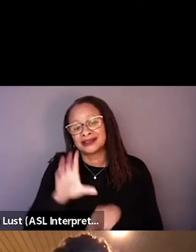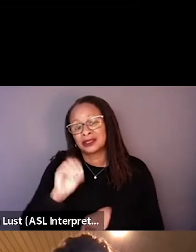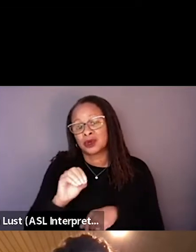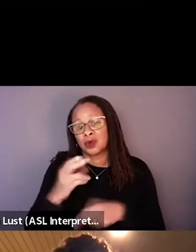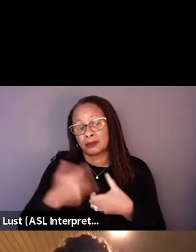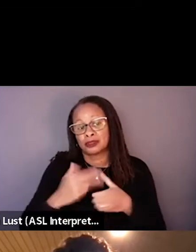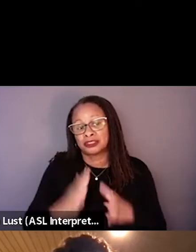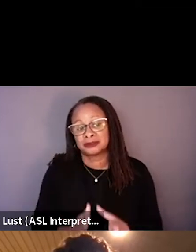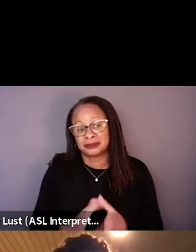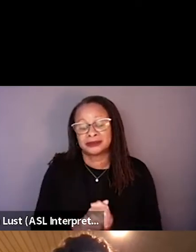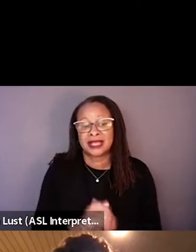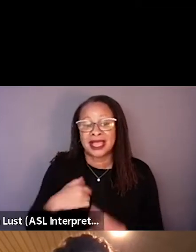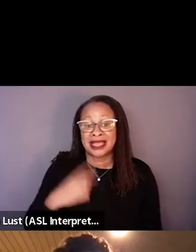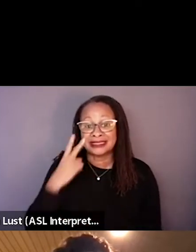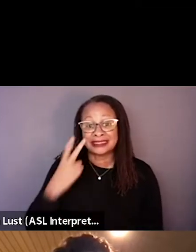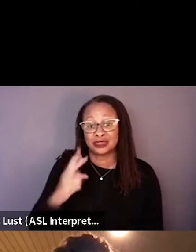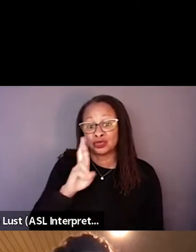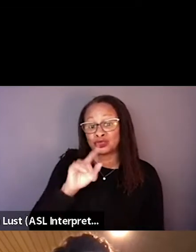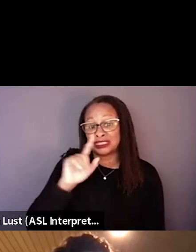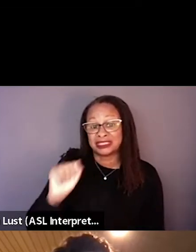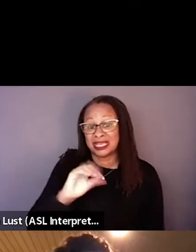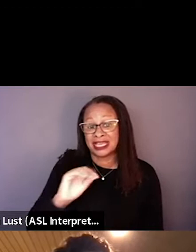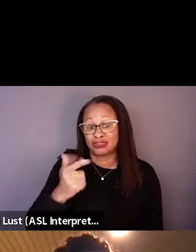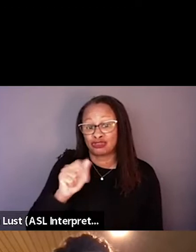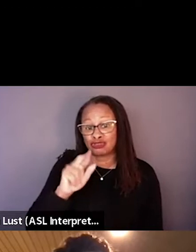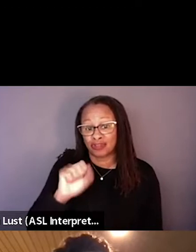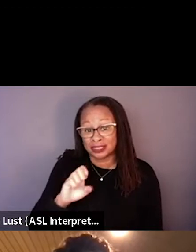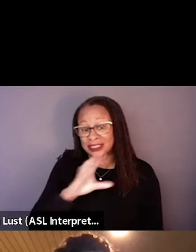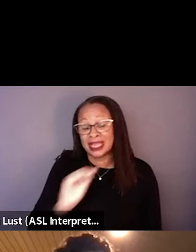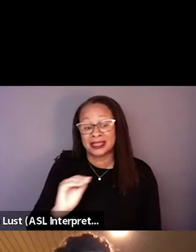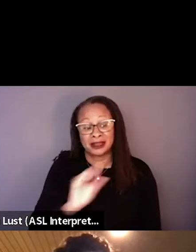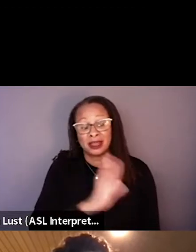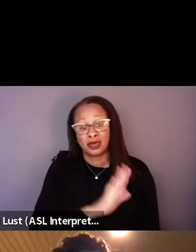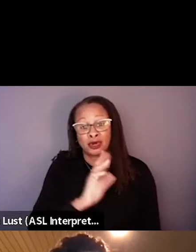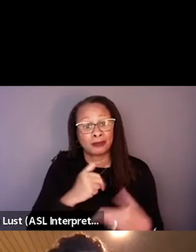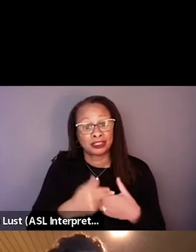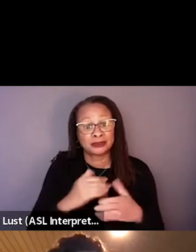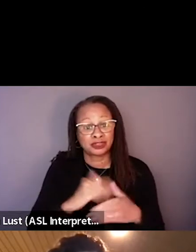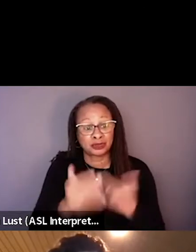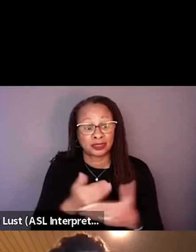I mean, I see you, Rita, and Grace's as participants in this process as well because of really like letting,